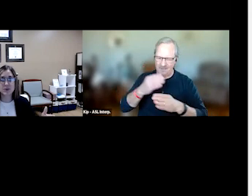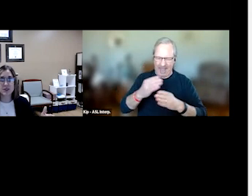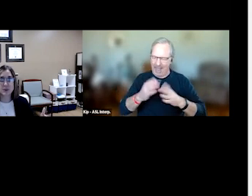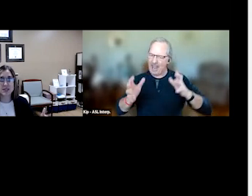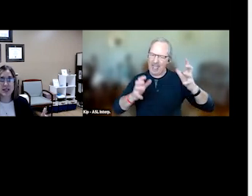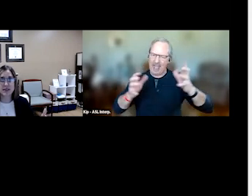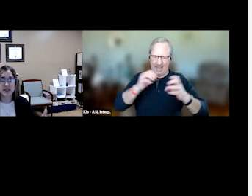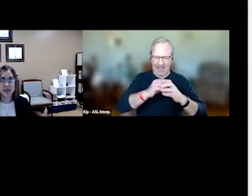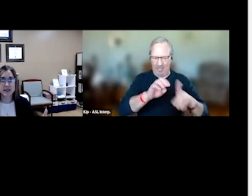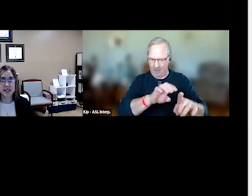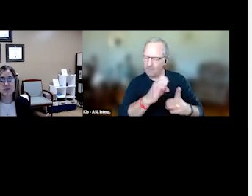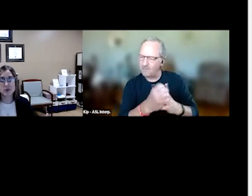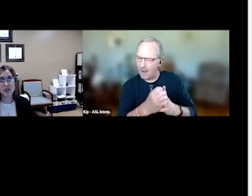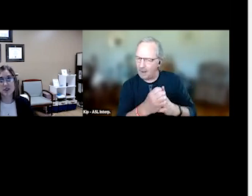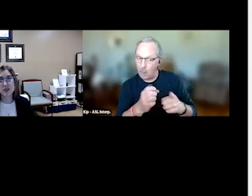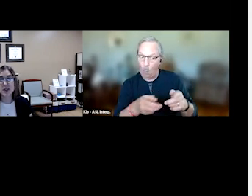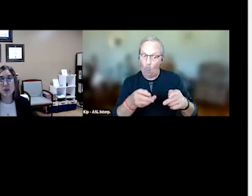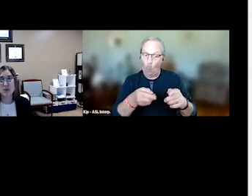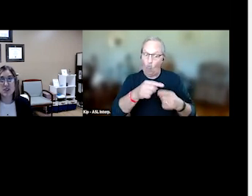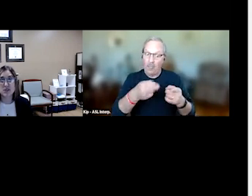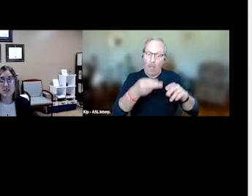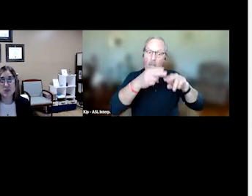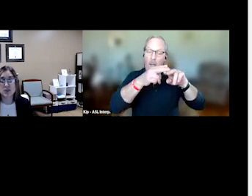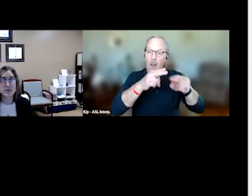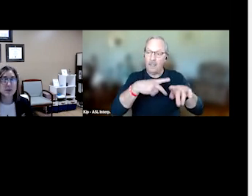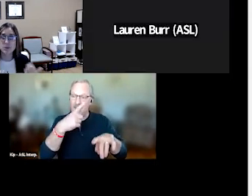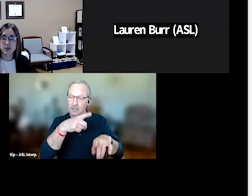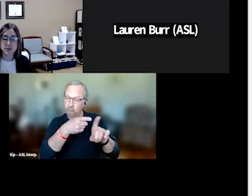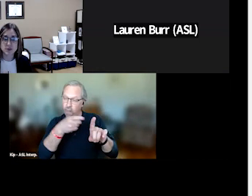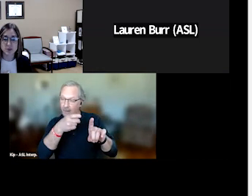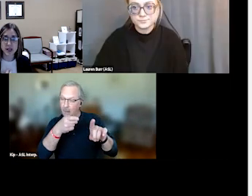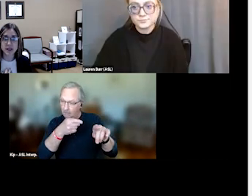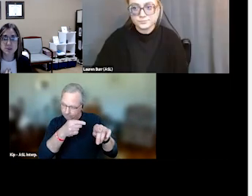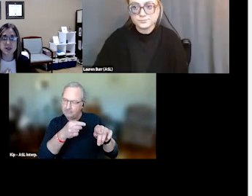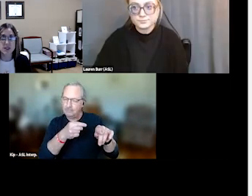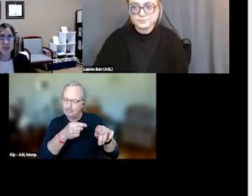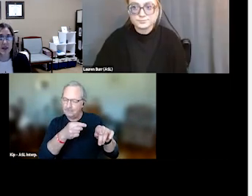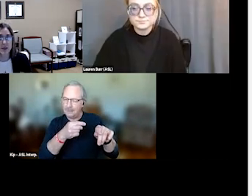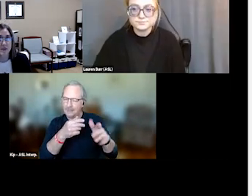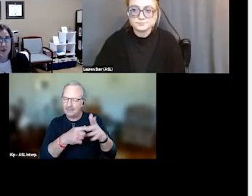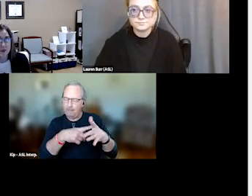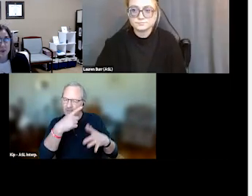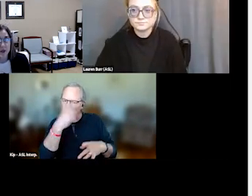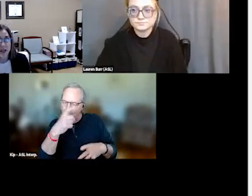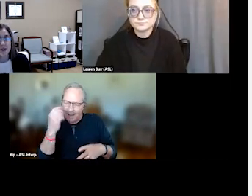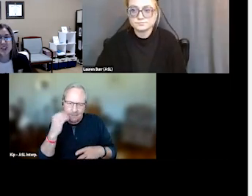and when someone's escalated can trigger some like hypervigilance or maybe some previous traumatic experiences that make them feel a certain way